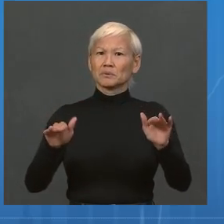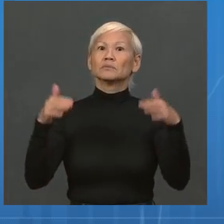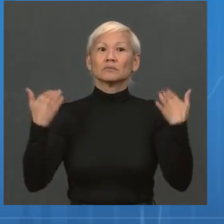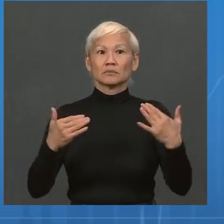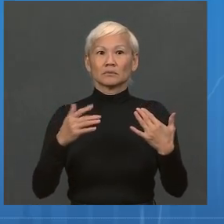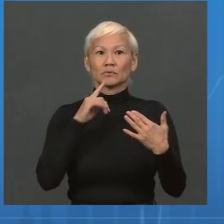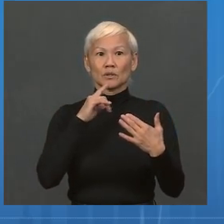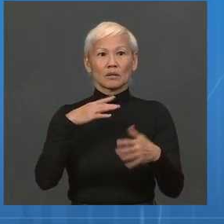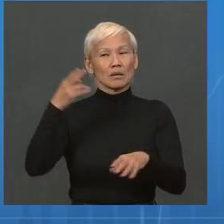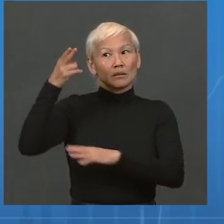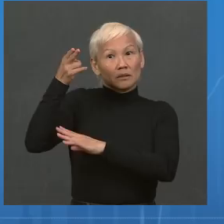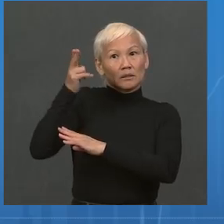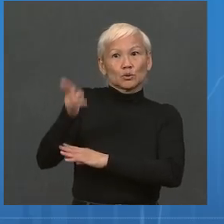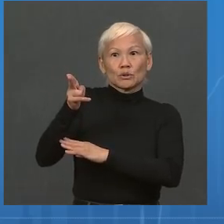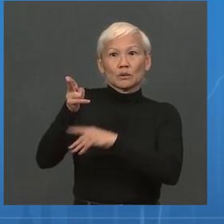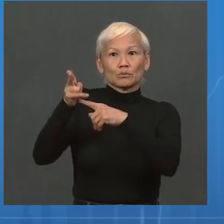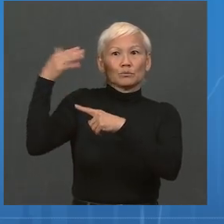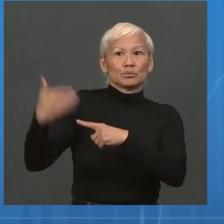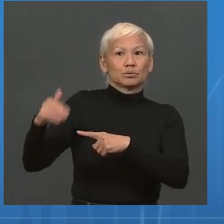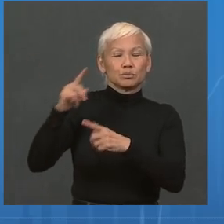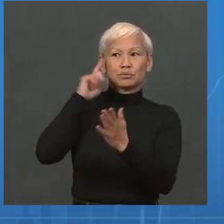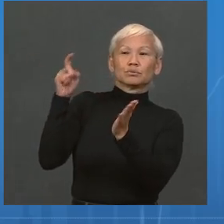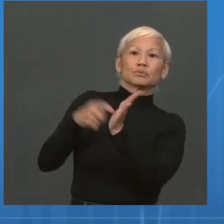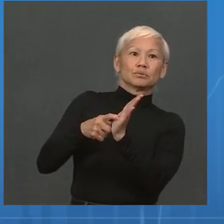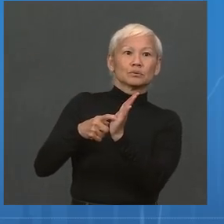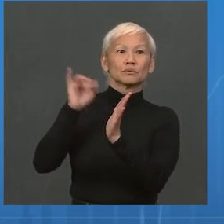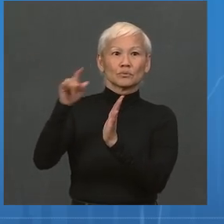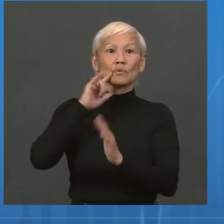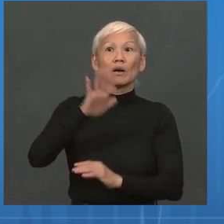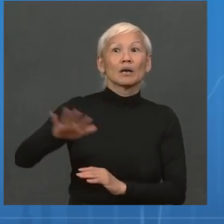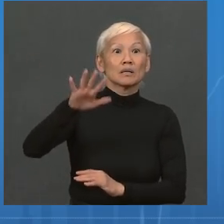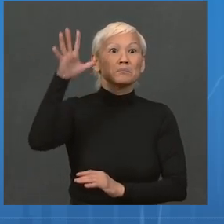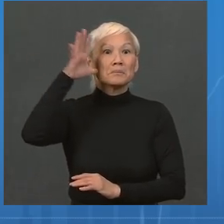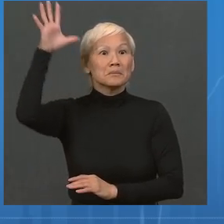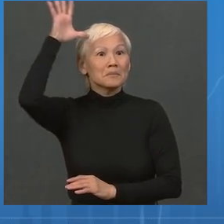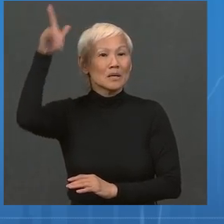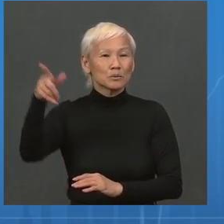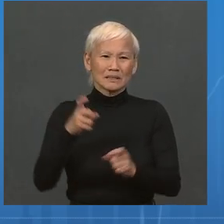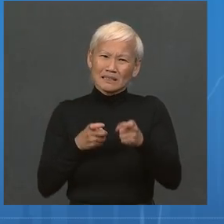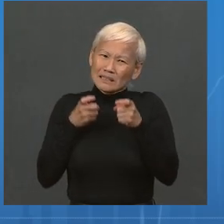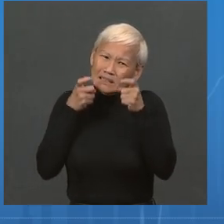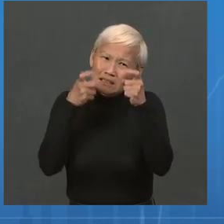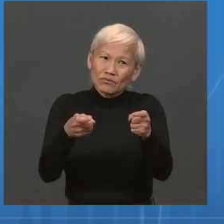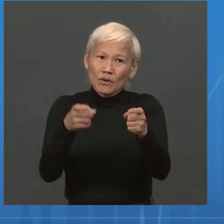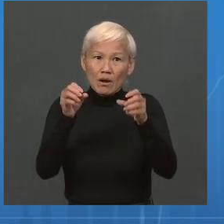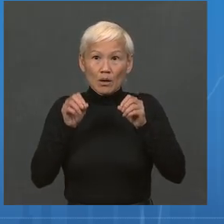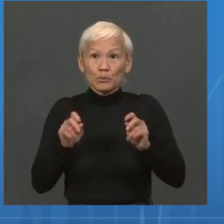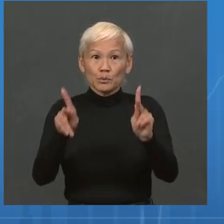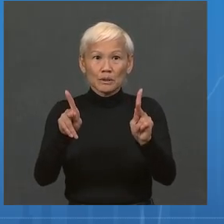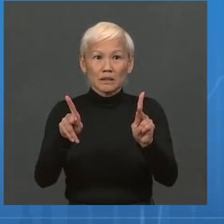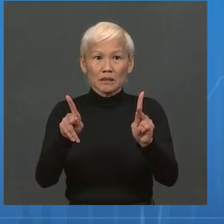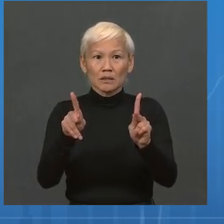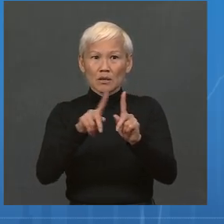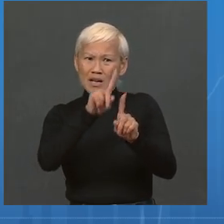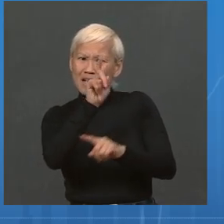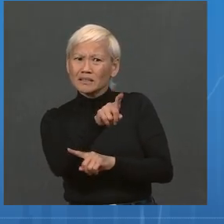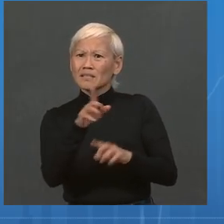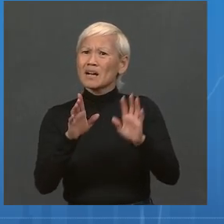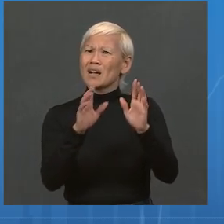We want to make sure that every parent out there has the opportunity to get their questions answered, and that's why we're focusing on a variety of outreach efforts